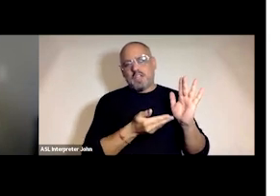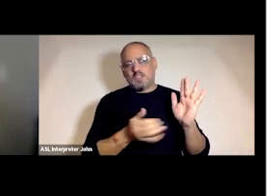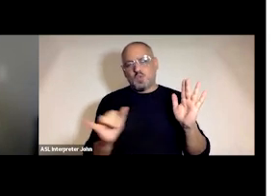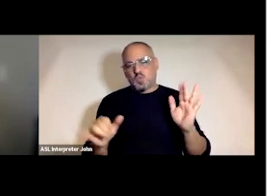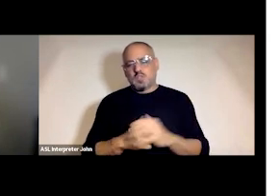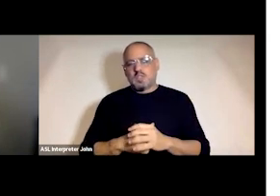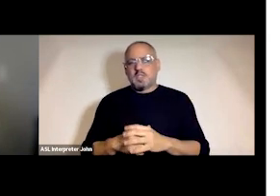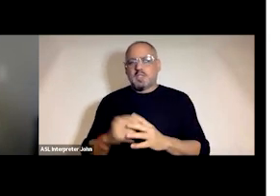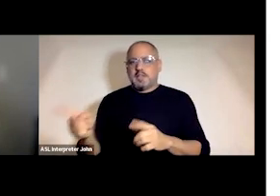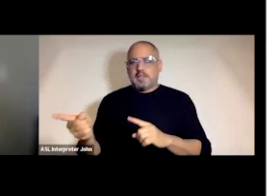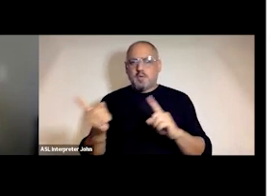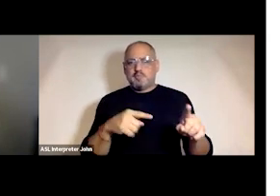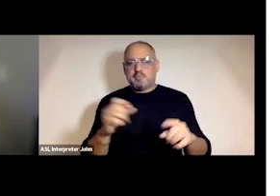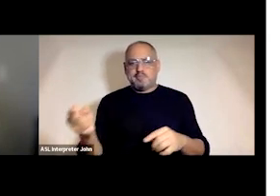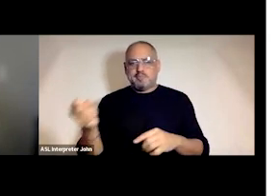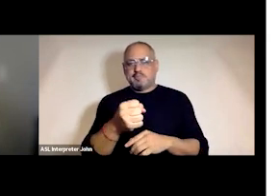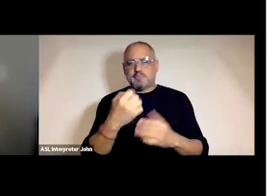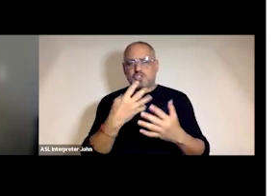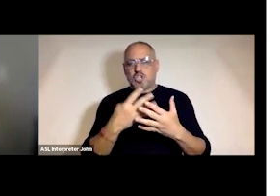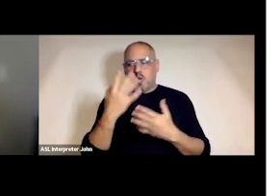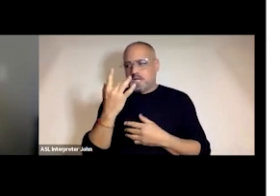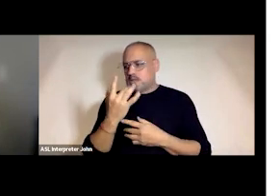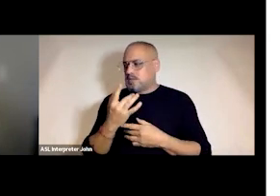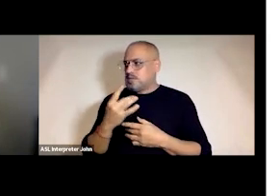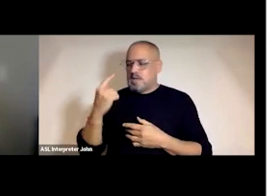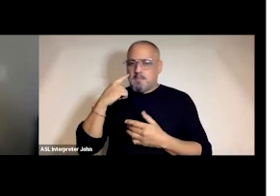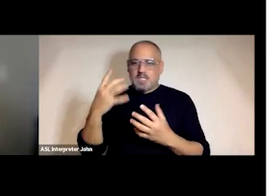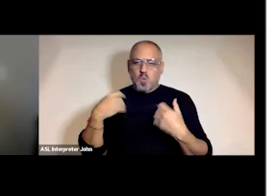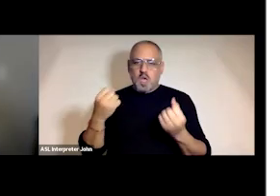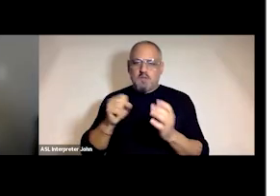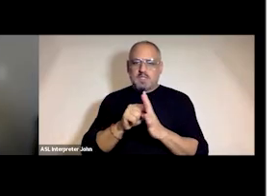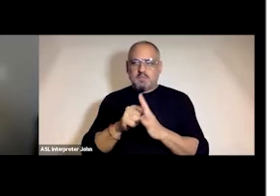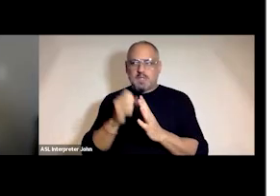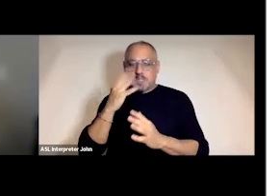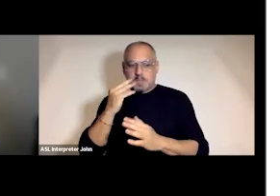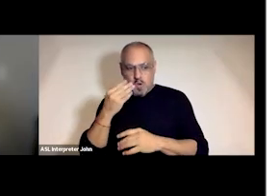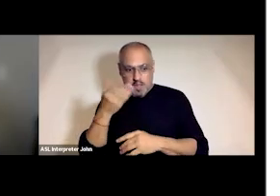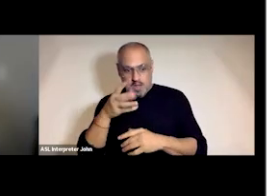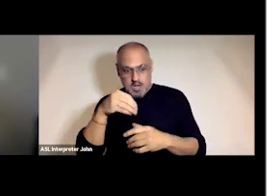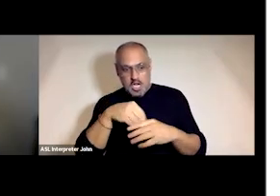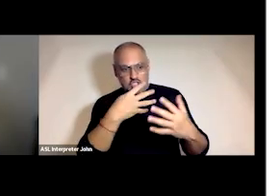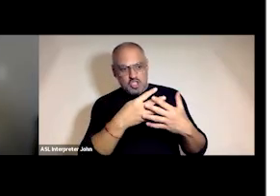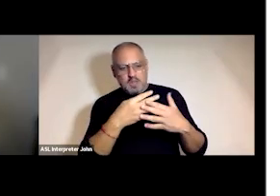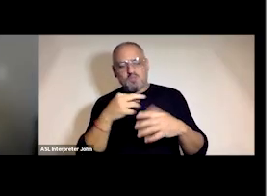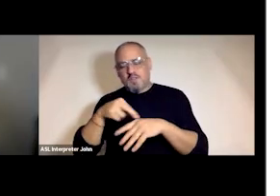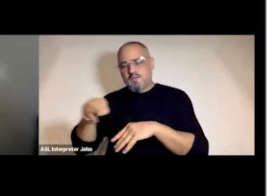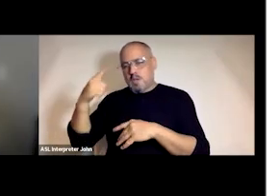They were taken to jail and because of the mental health symptoms they were experiencing while in, they were referred to mental health services